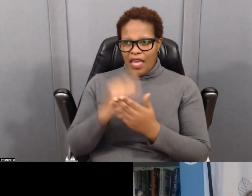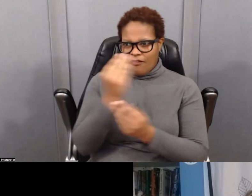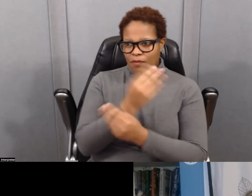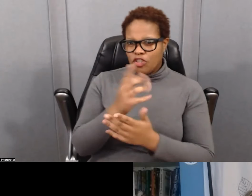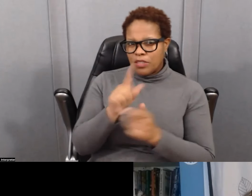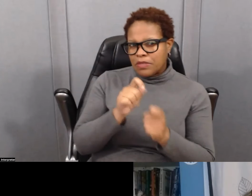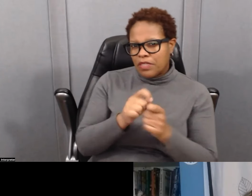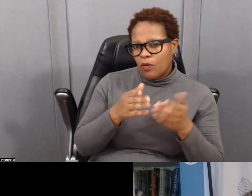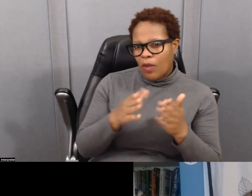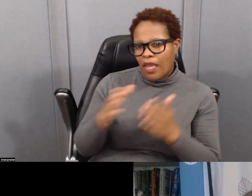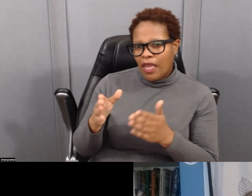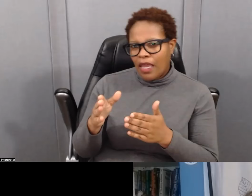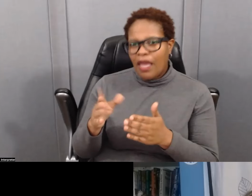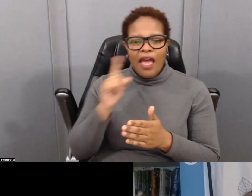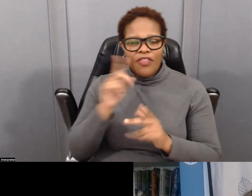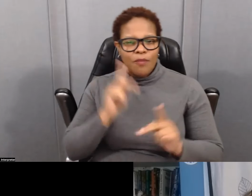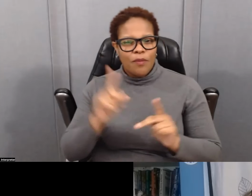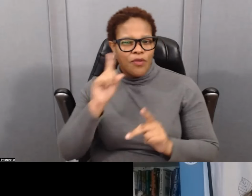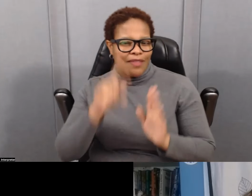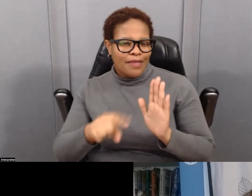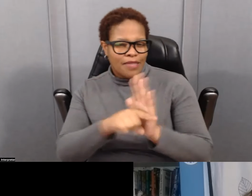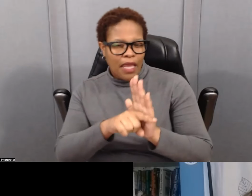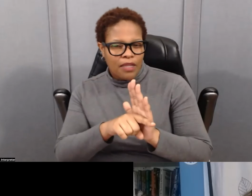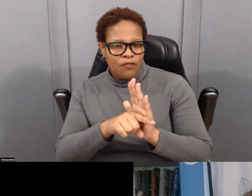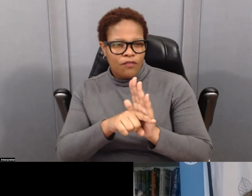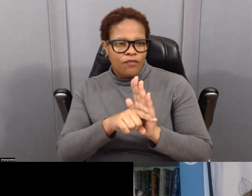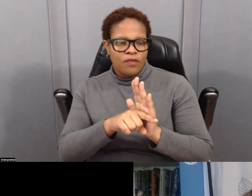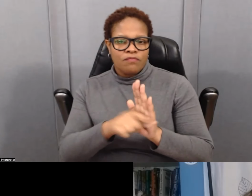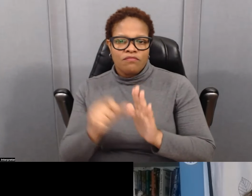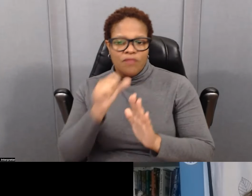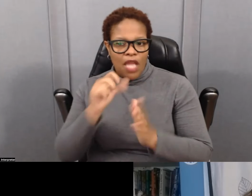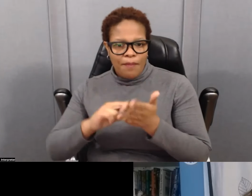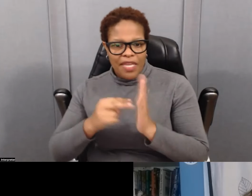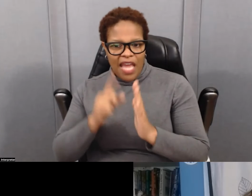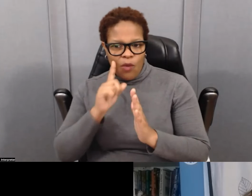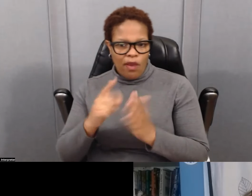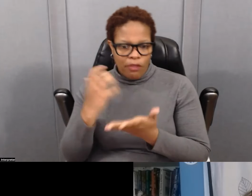And usually I think people think that that's a negative. It doesn't mean I'm gonna use that information at all,